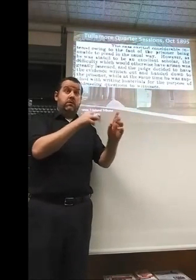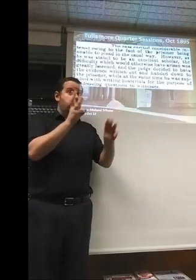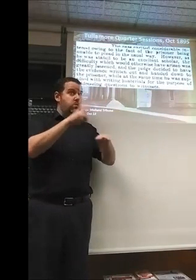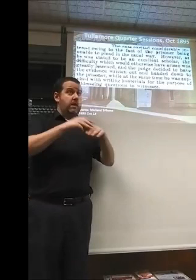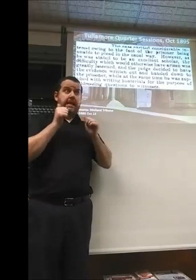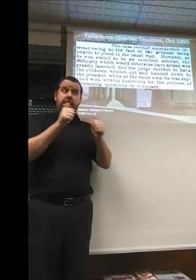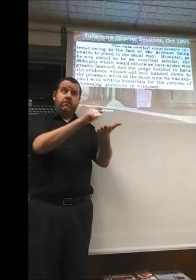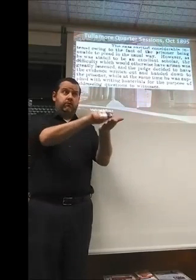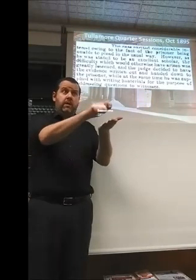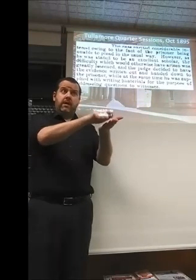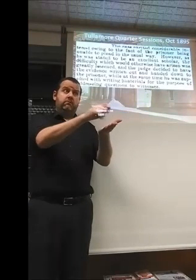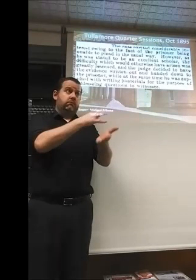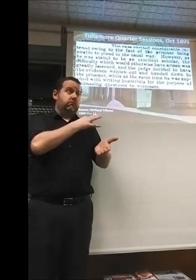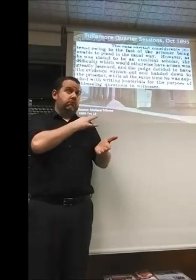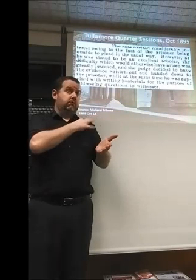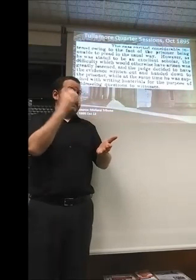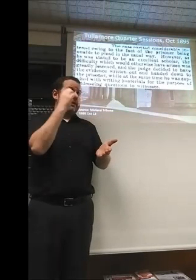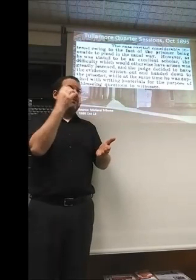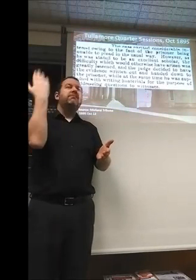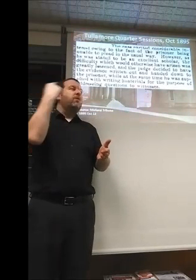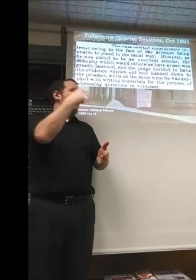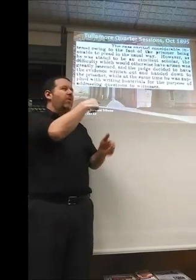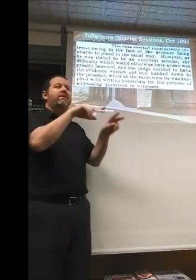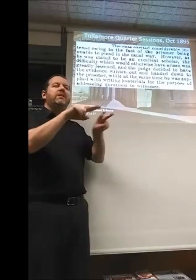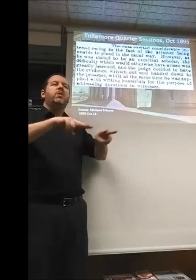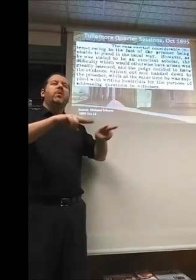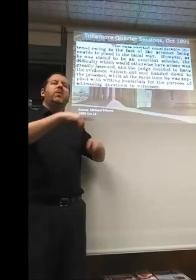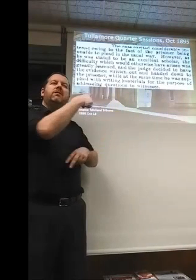do you know the canal yeah?